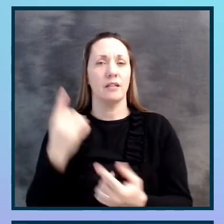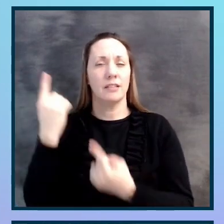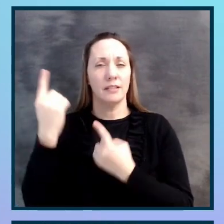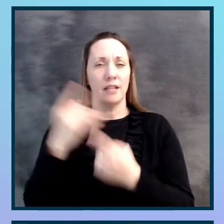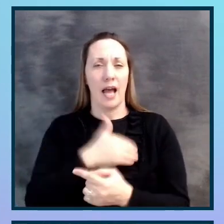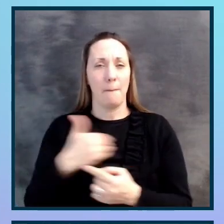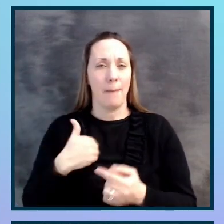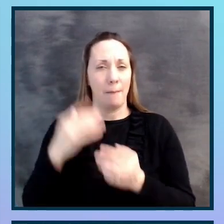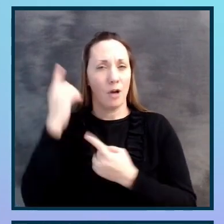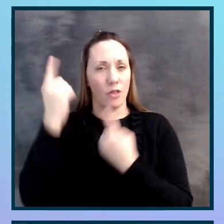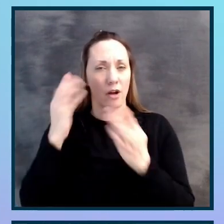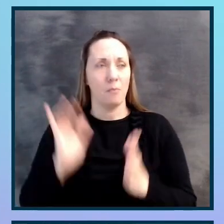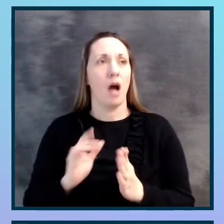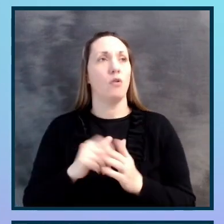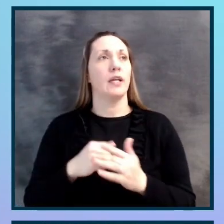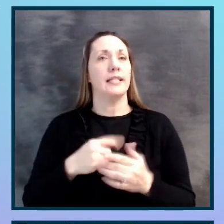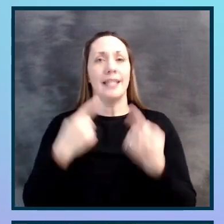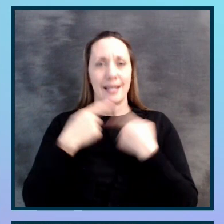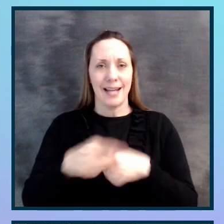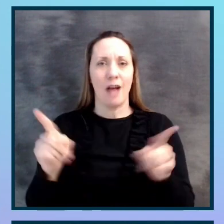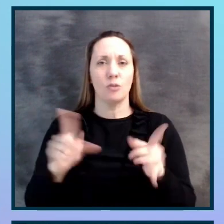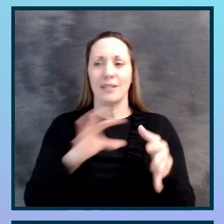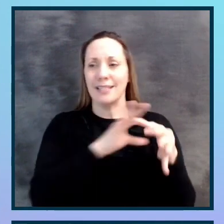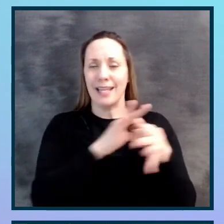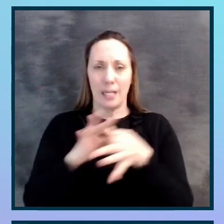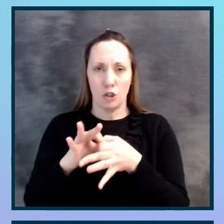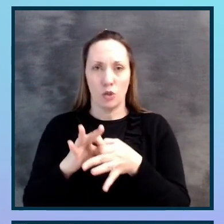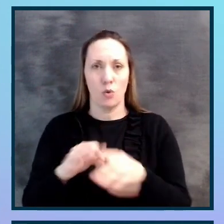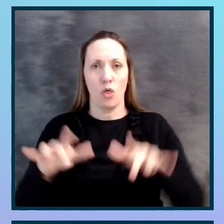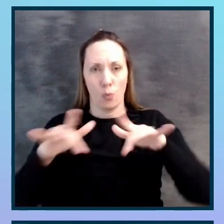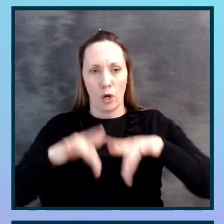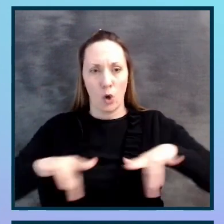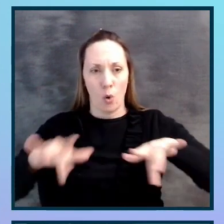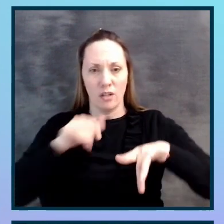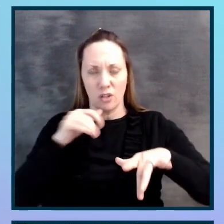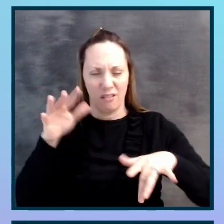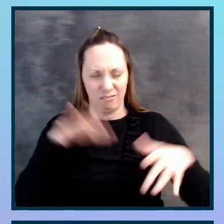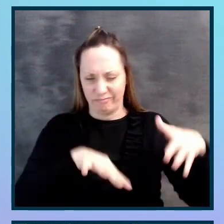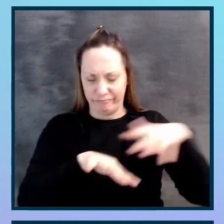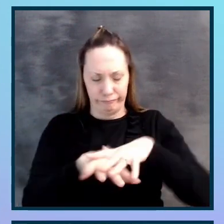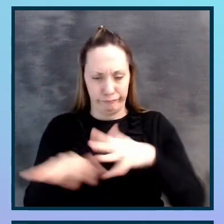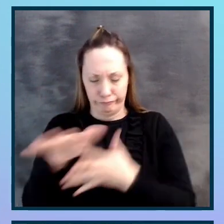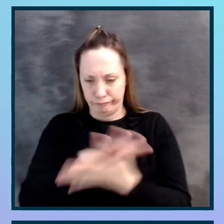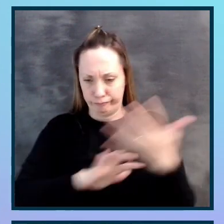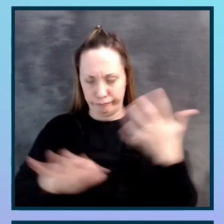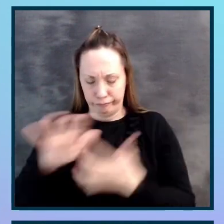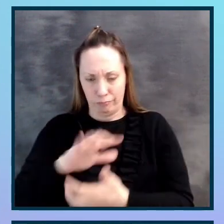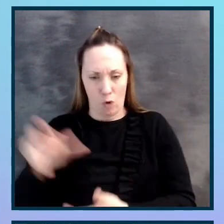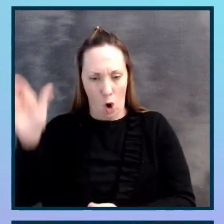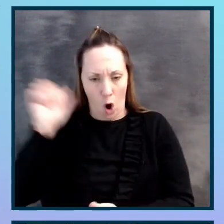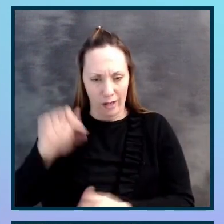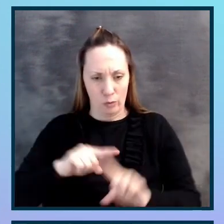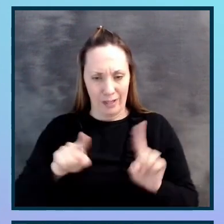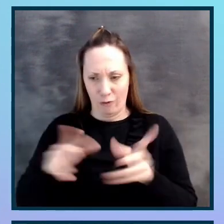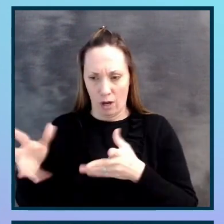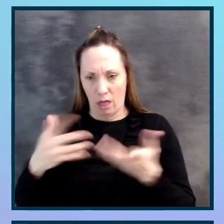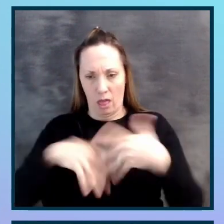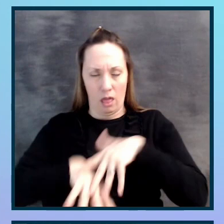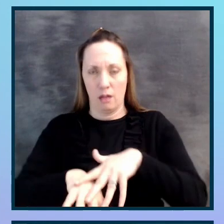bleeding into the recording experience. So you don't have like a mishmash audio and it's hard to follow. And we also really wanted to make this intuitive